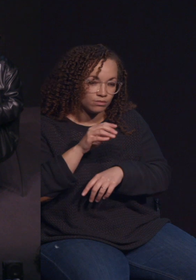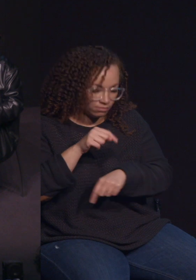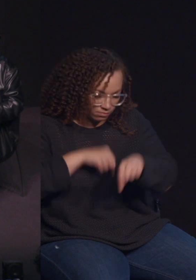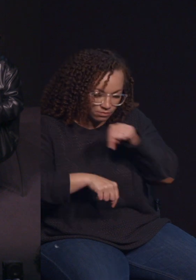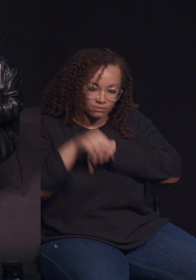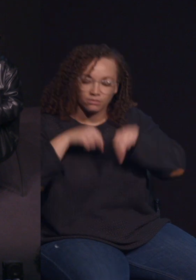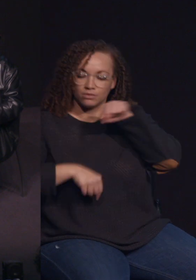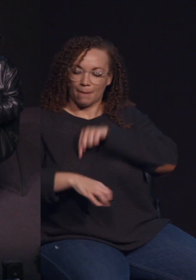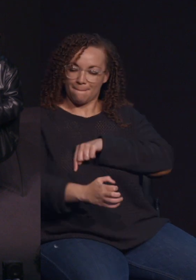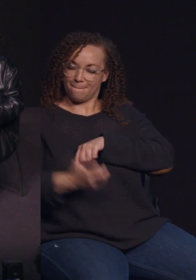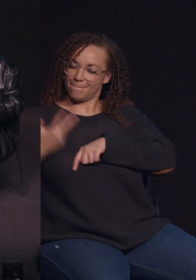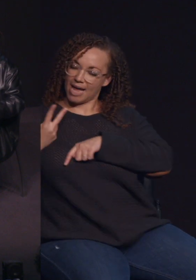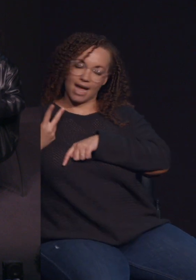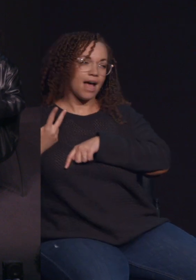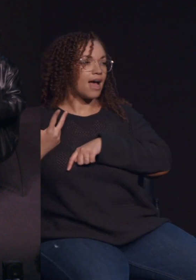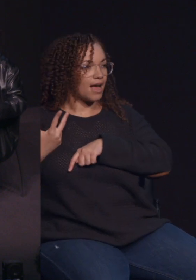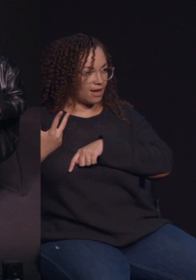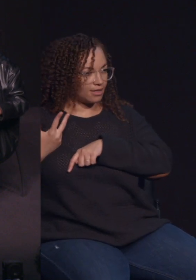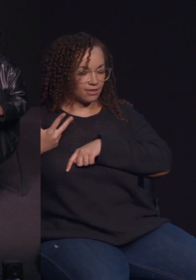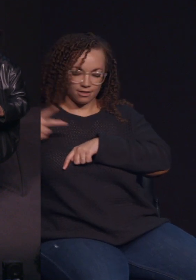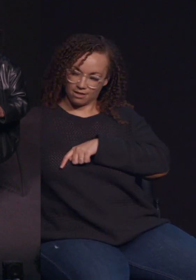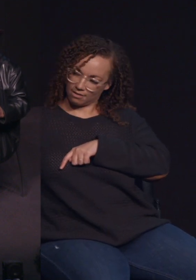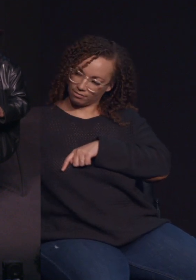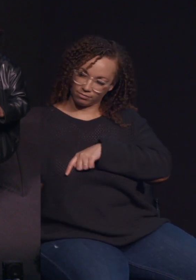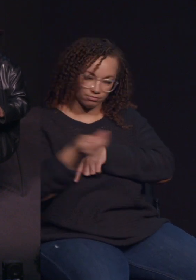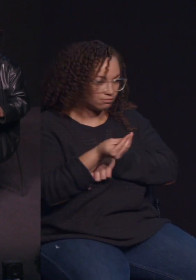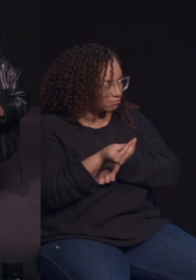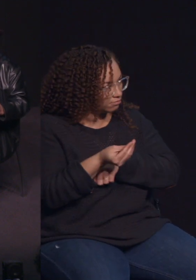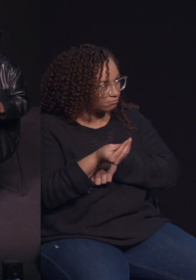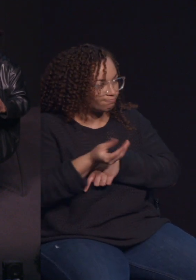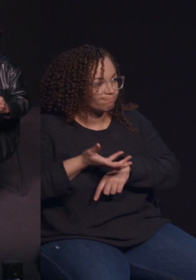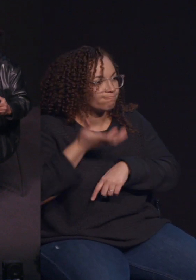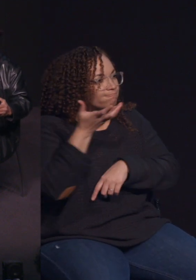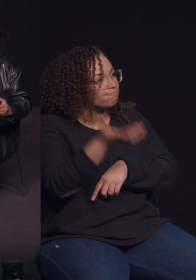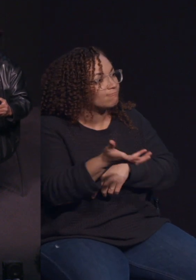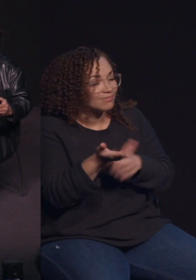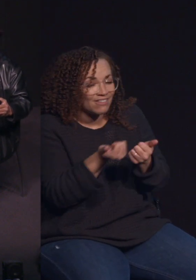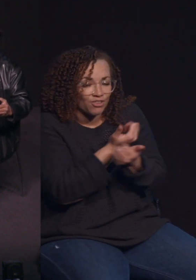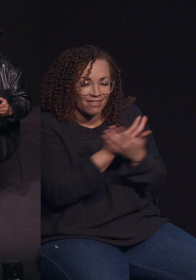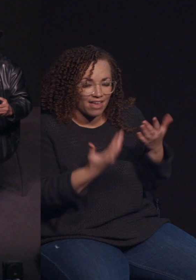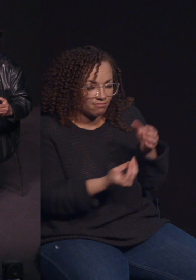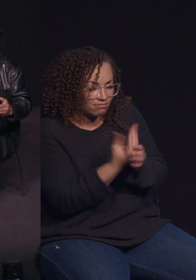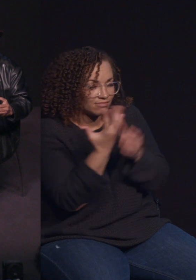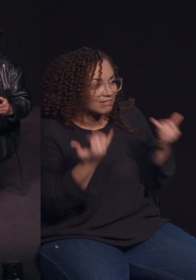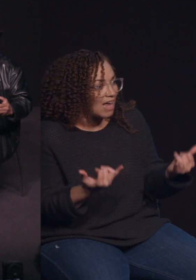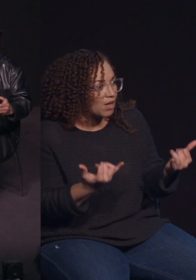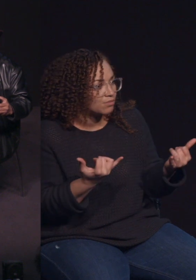the nutritional value of stuff that we're growing now is not what it was back in my day, you know?